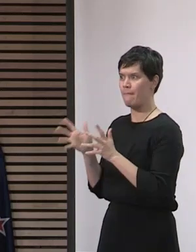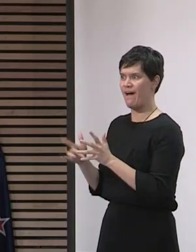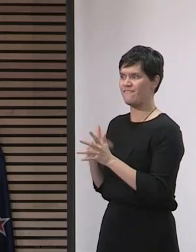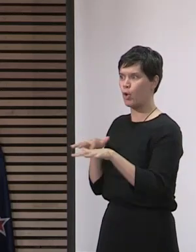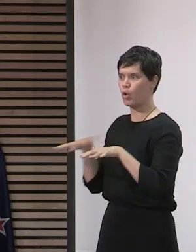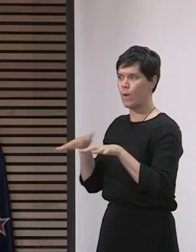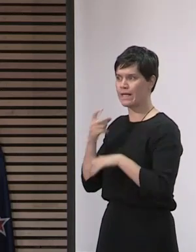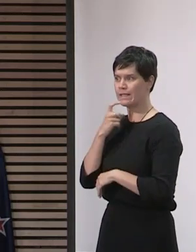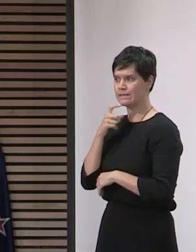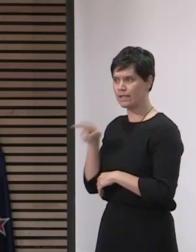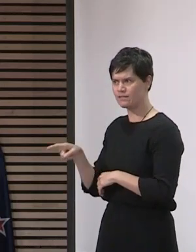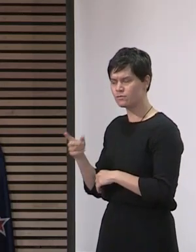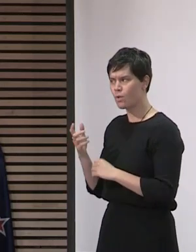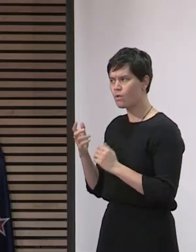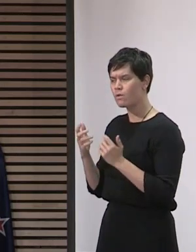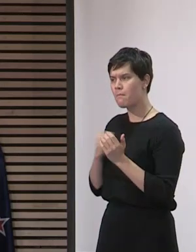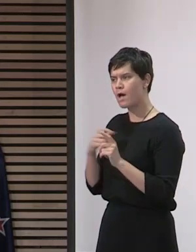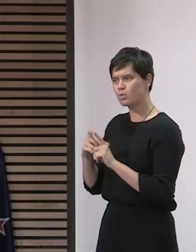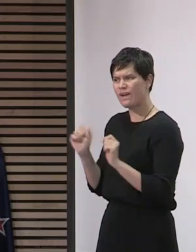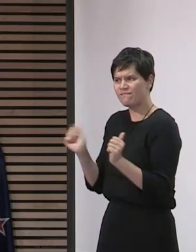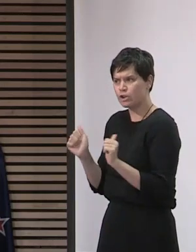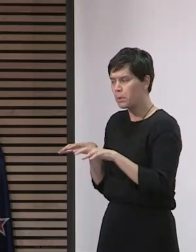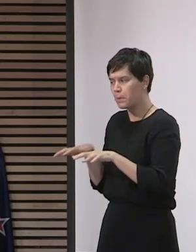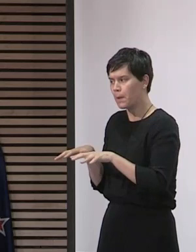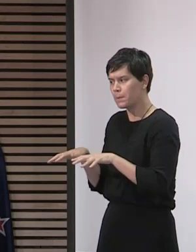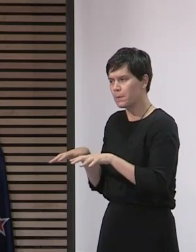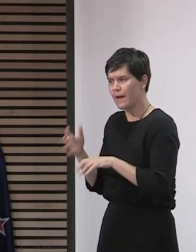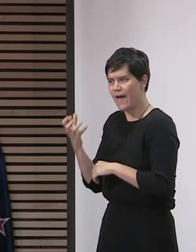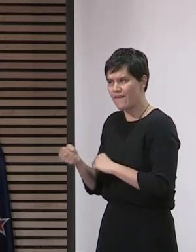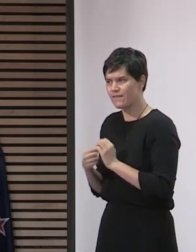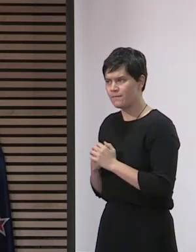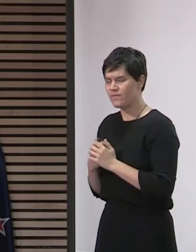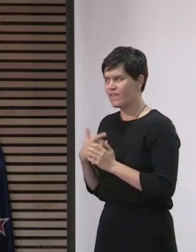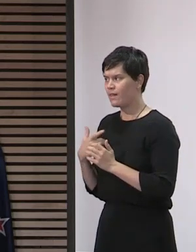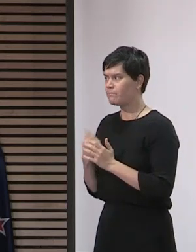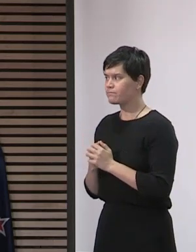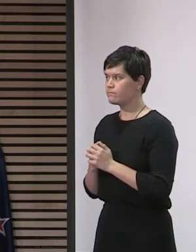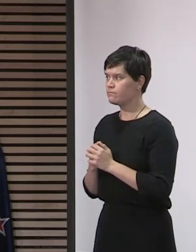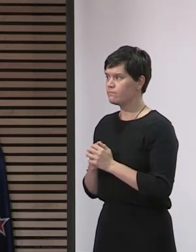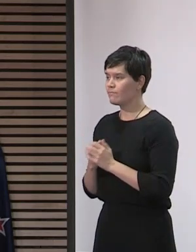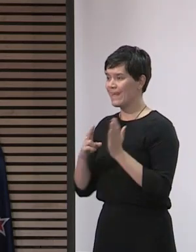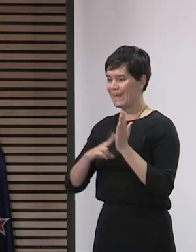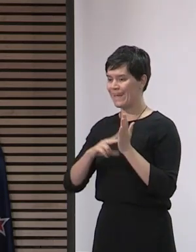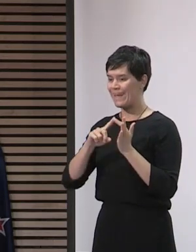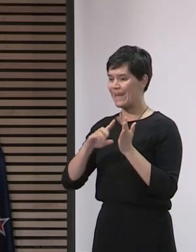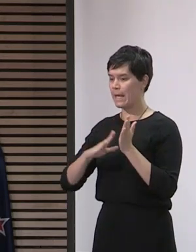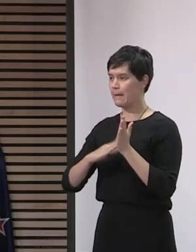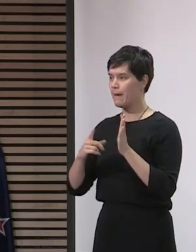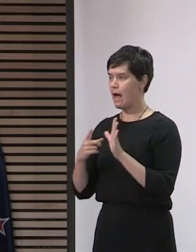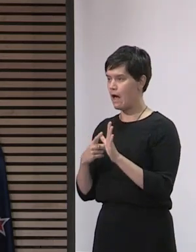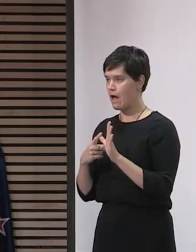them quite acutely. As for